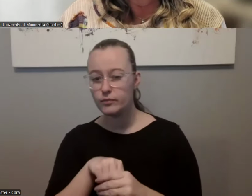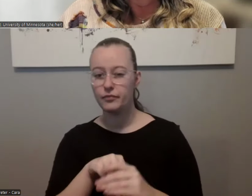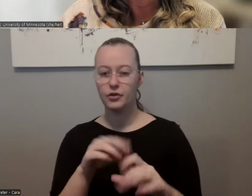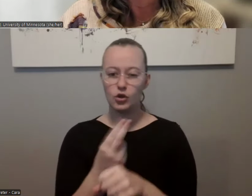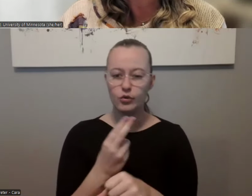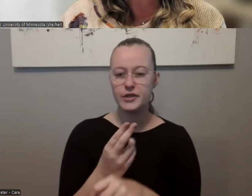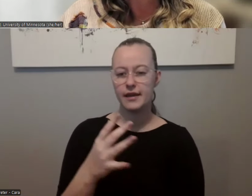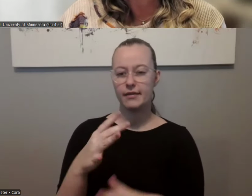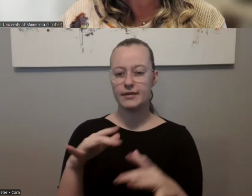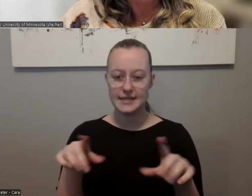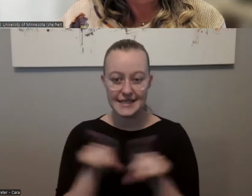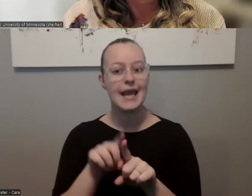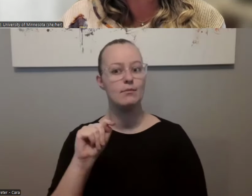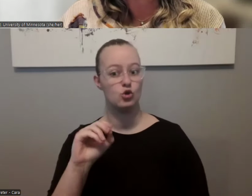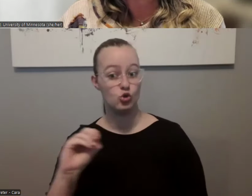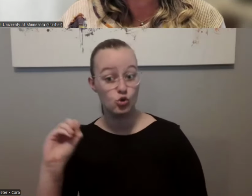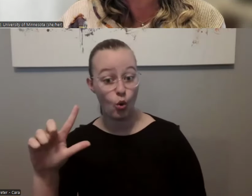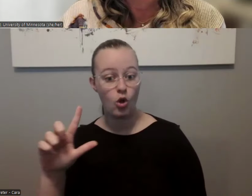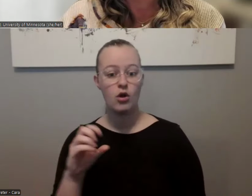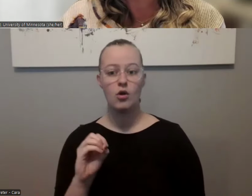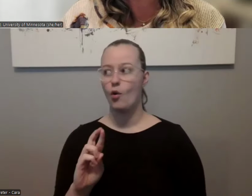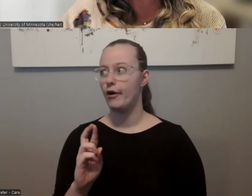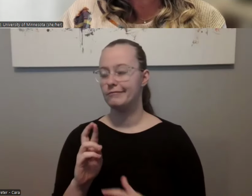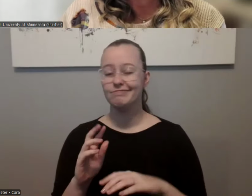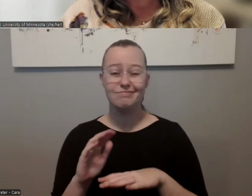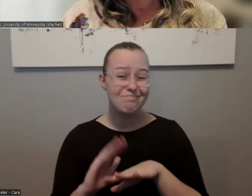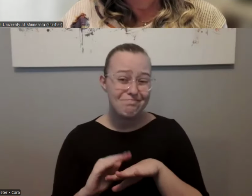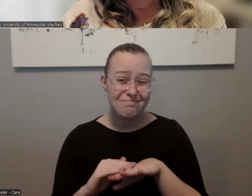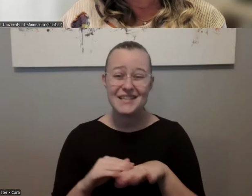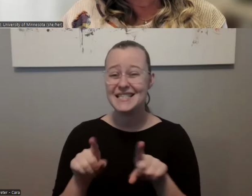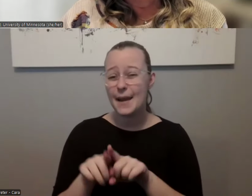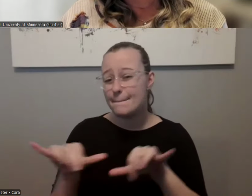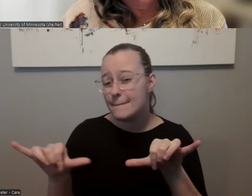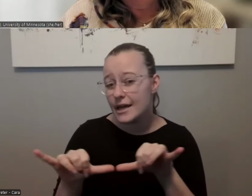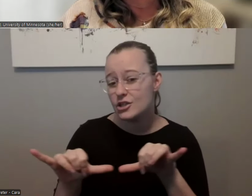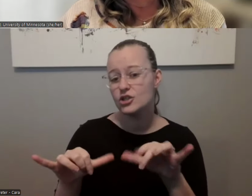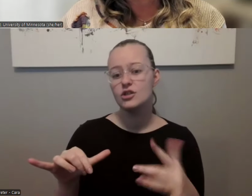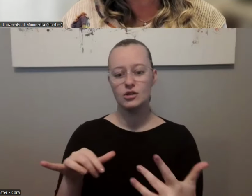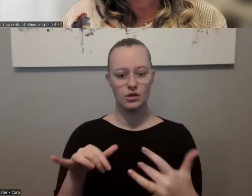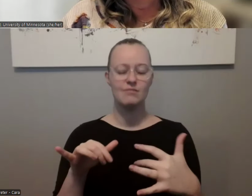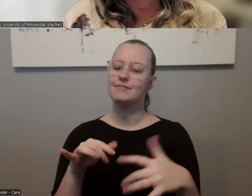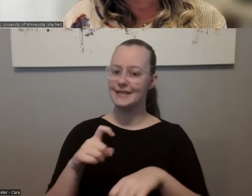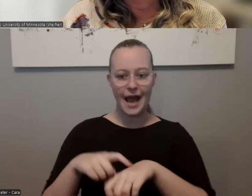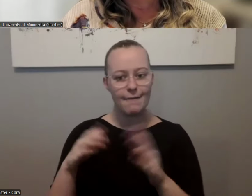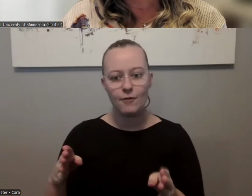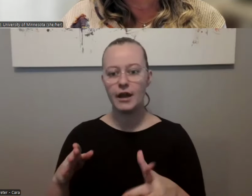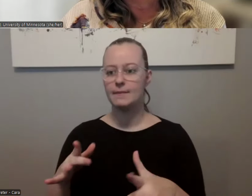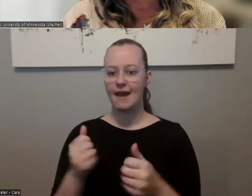the same tool, or at least the same measures we have in the same time frames, we have a